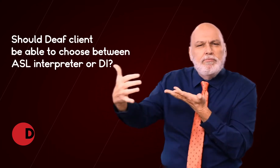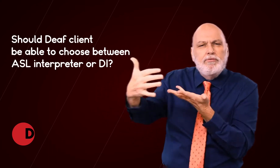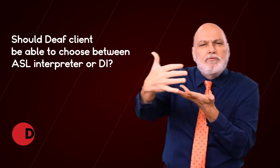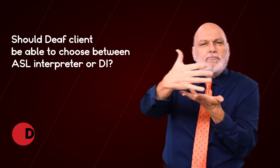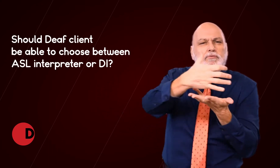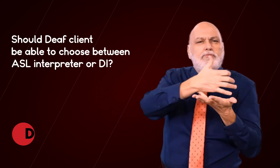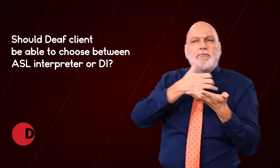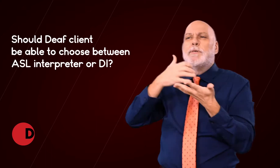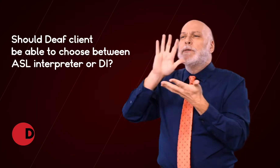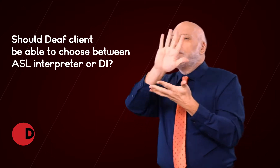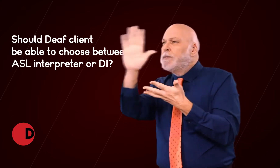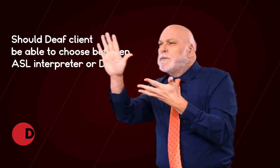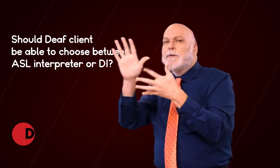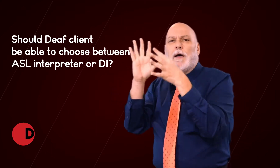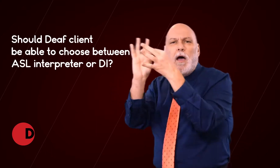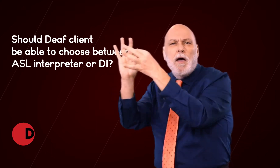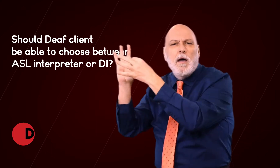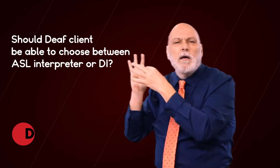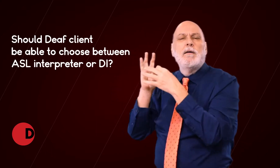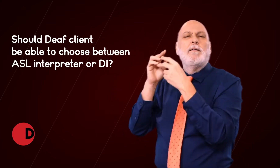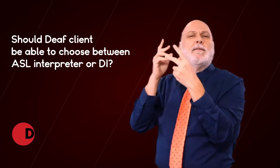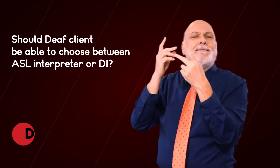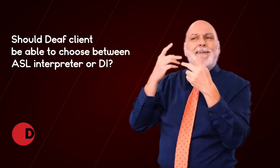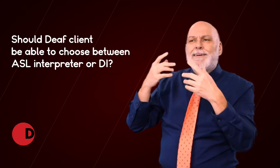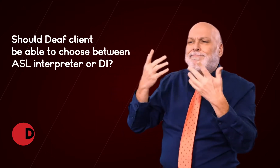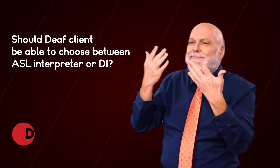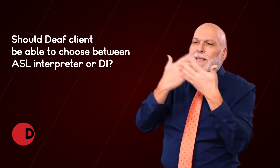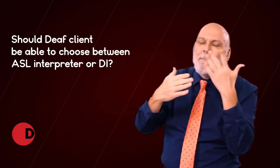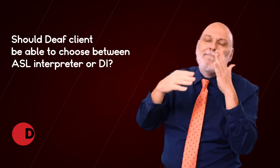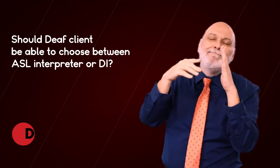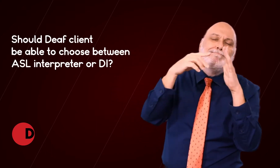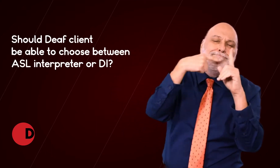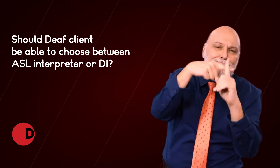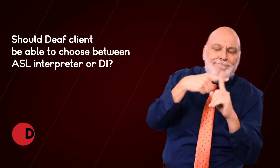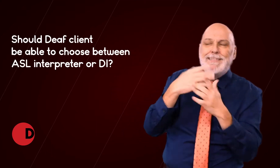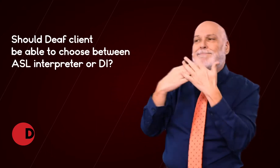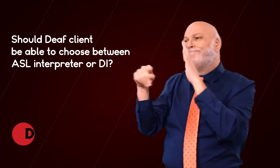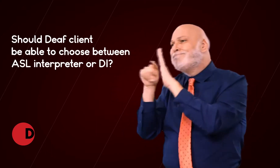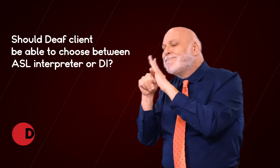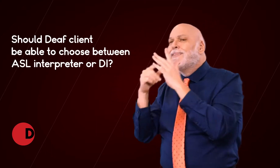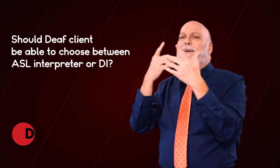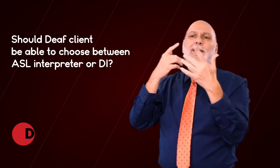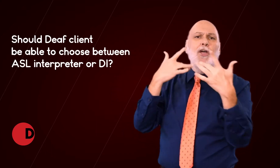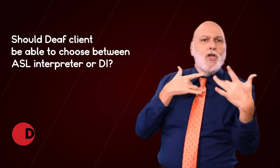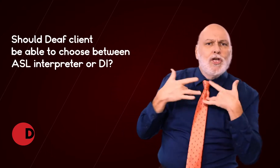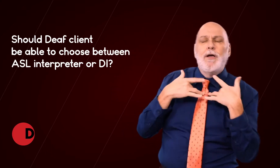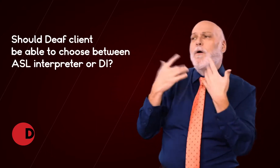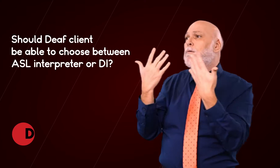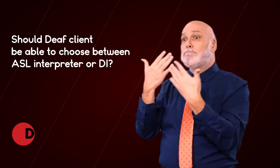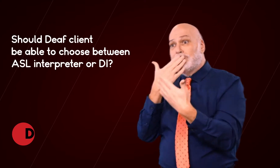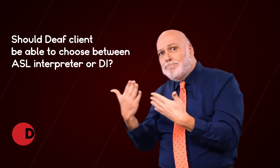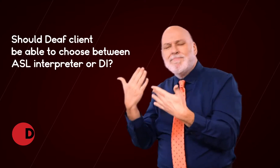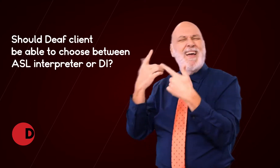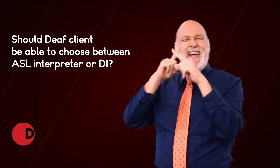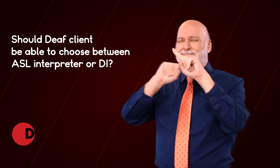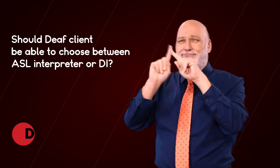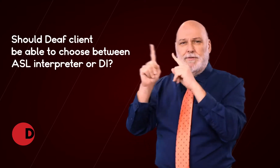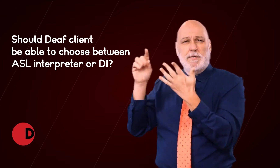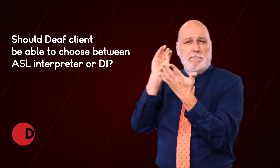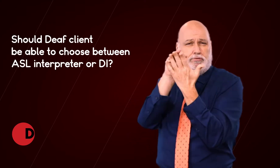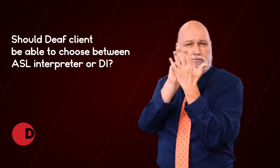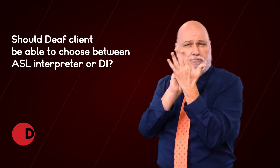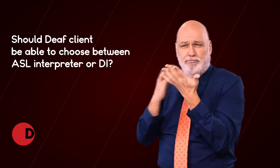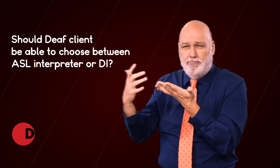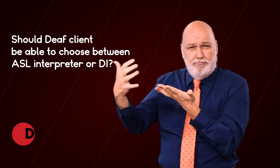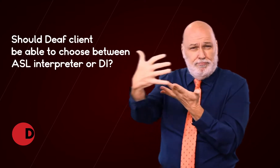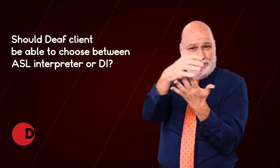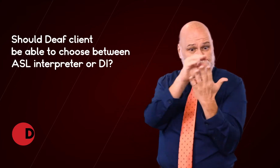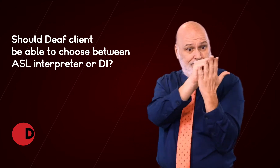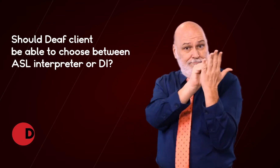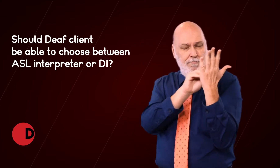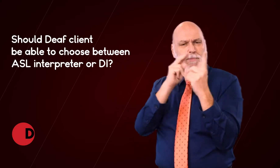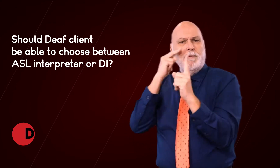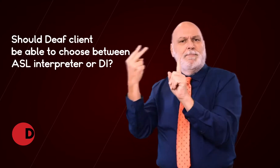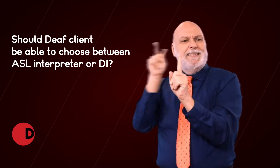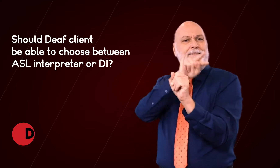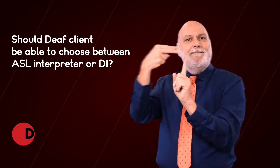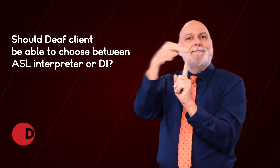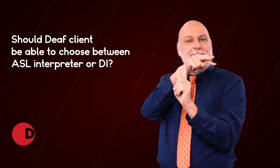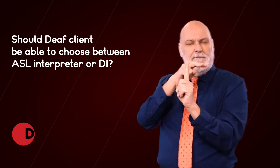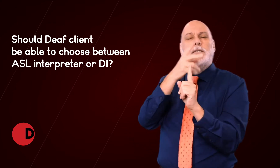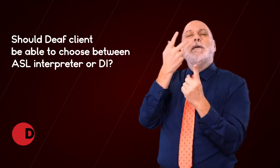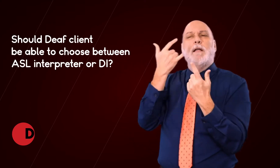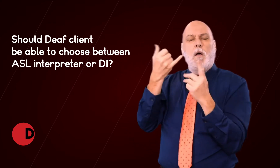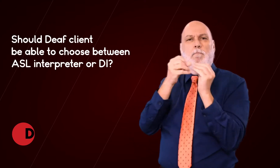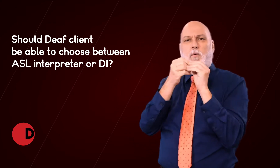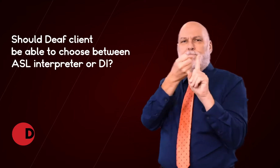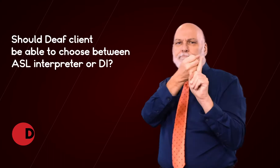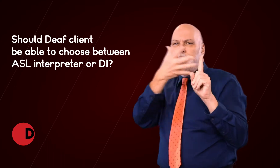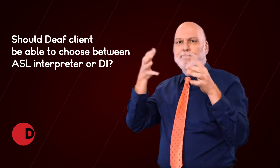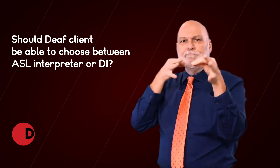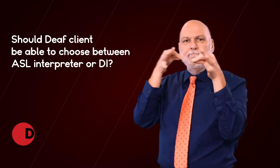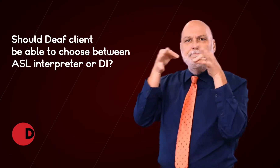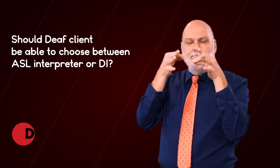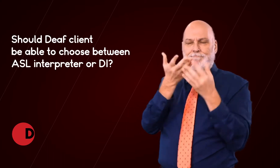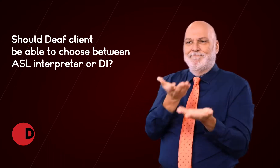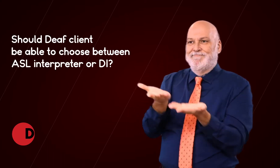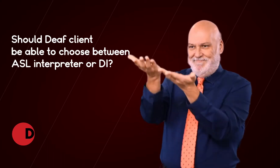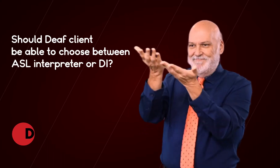Interpreting on the News” survey in May puts this in perspective: